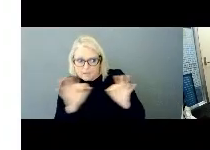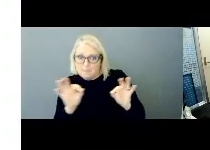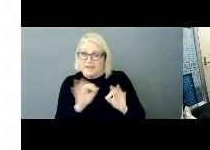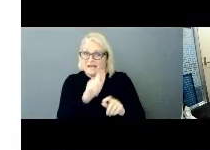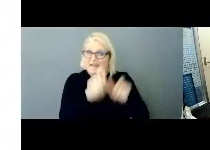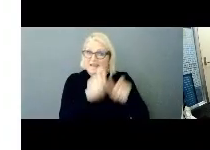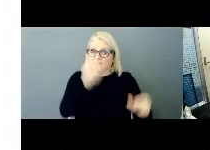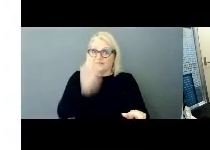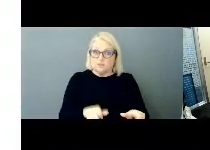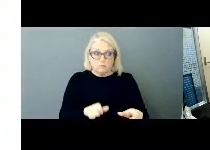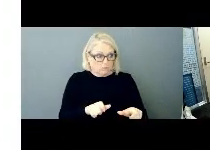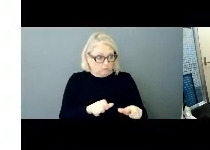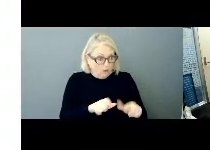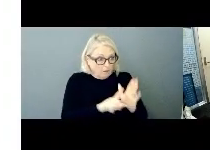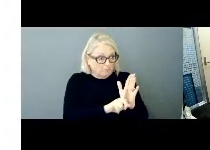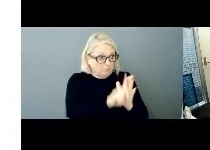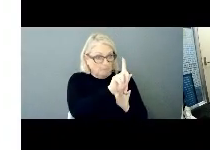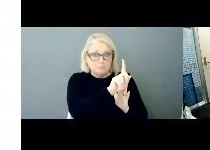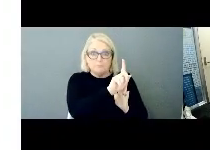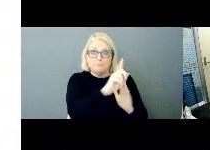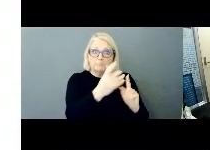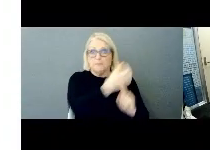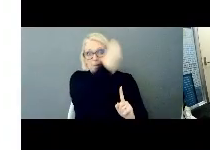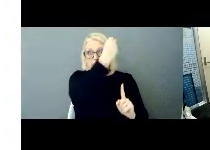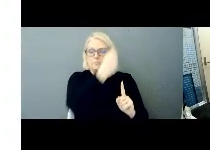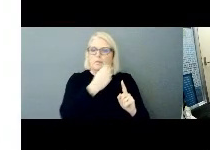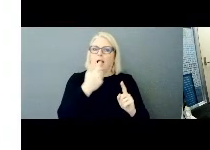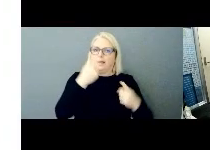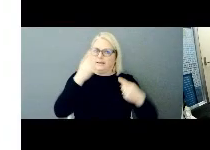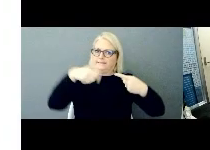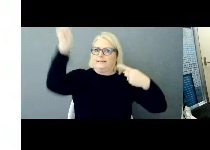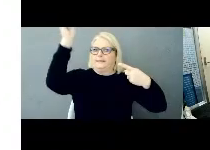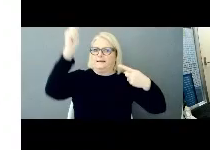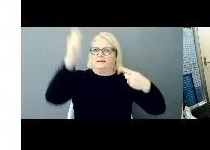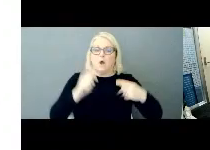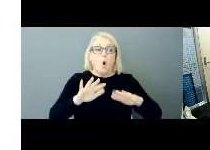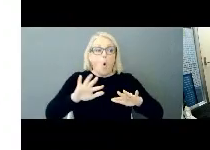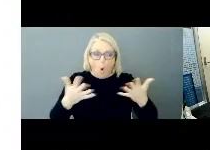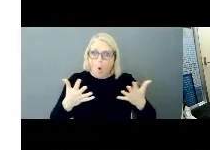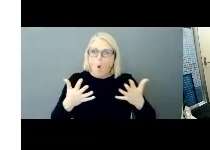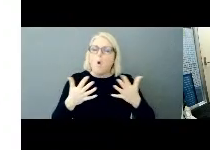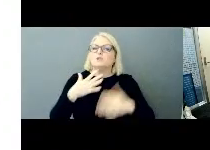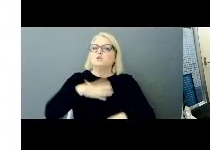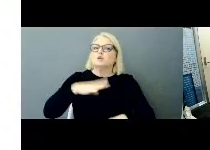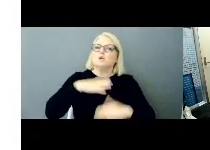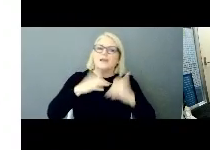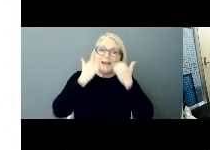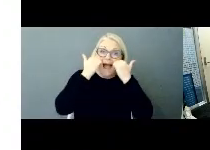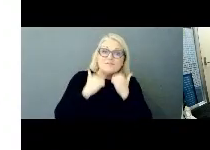or are you going to use evidence-based indicators, process indicators of outcomes,